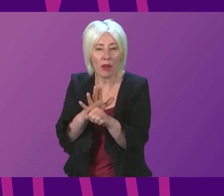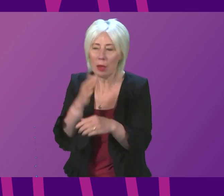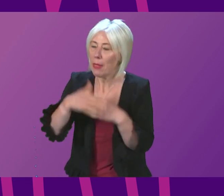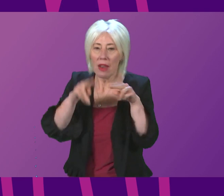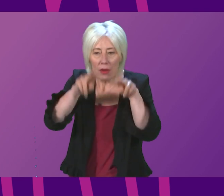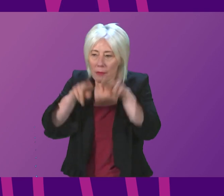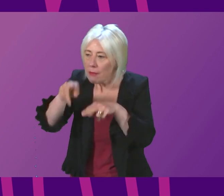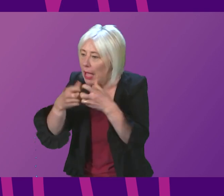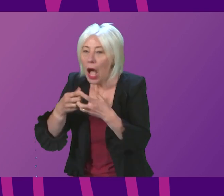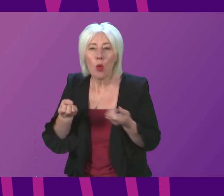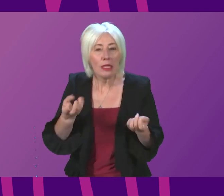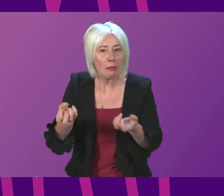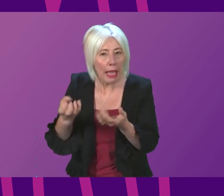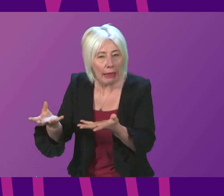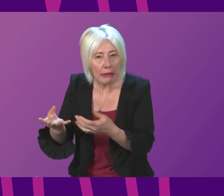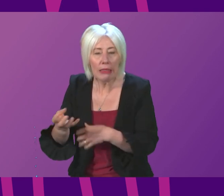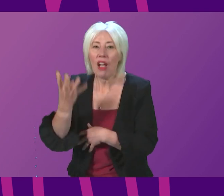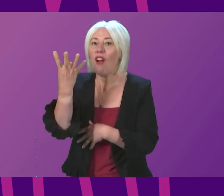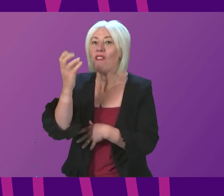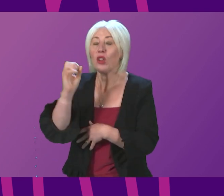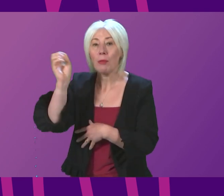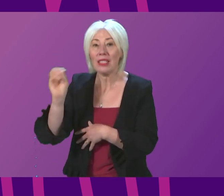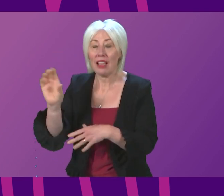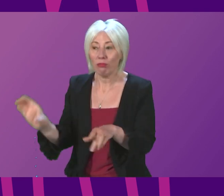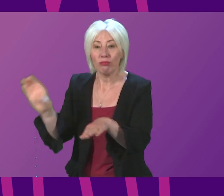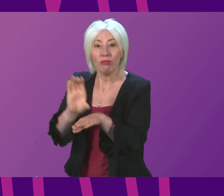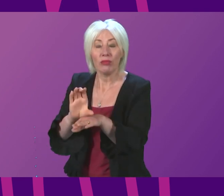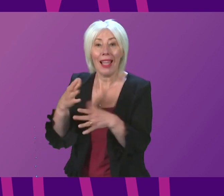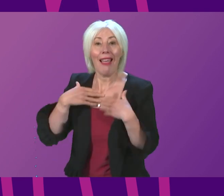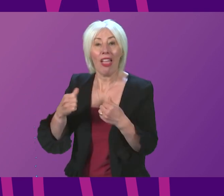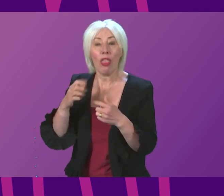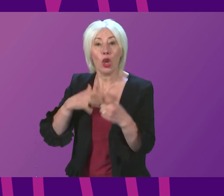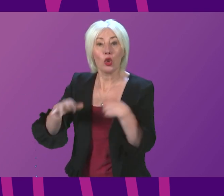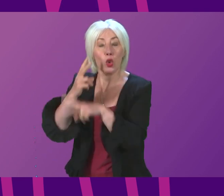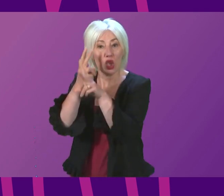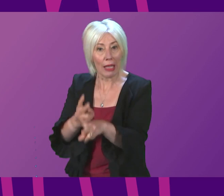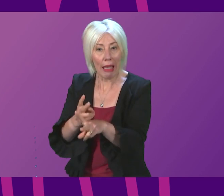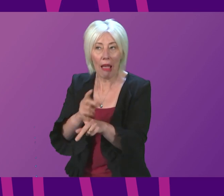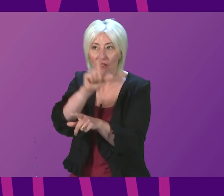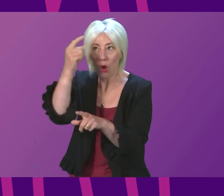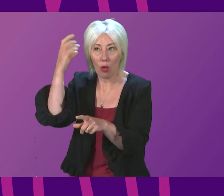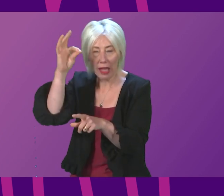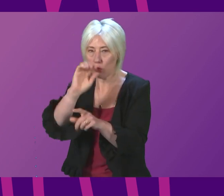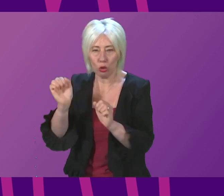More than 40 per cent of the additional funding for health and social care that came through Barnett consequentials has not been spent.